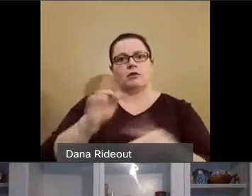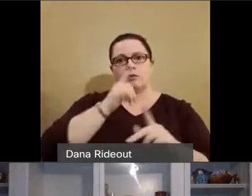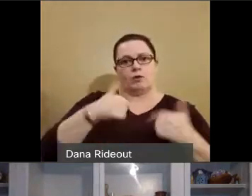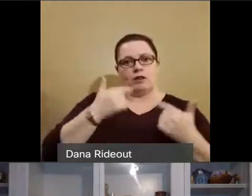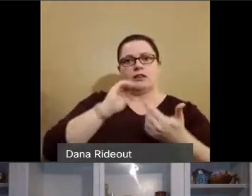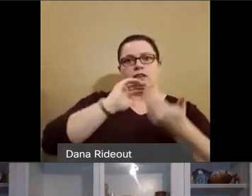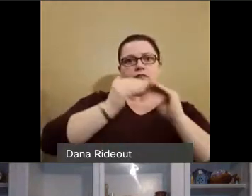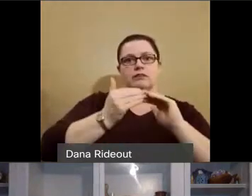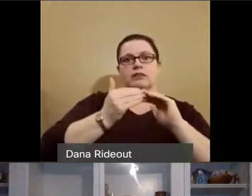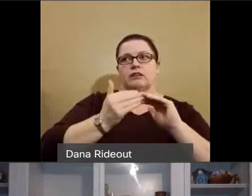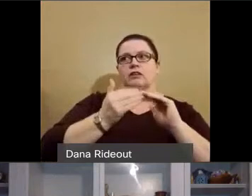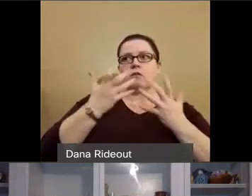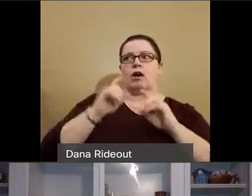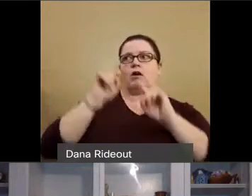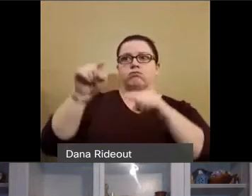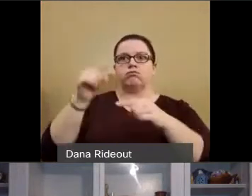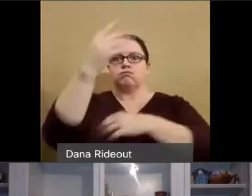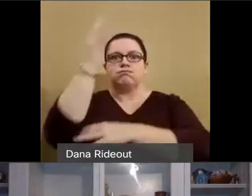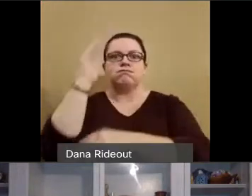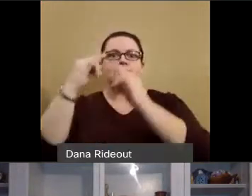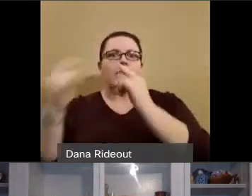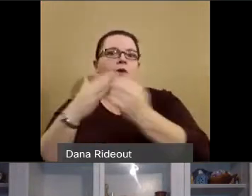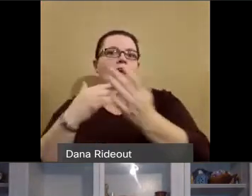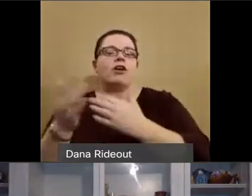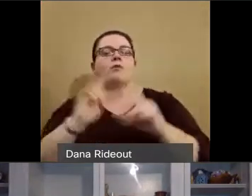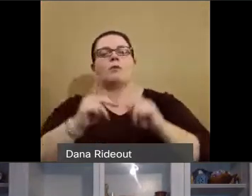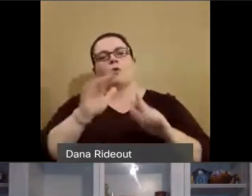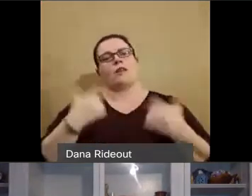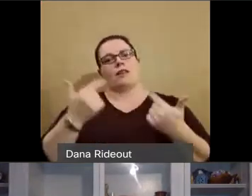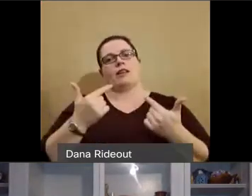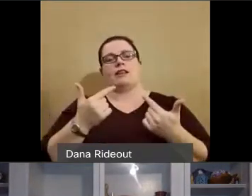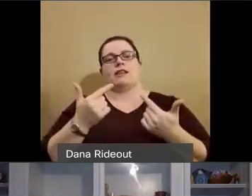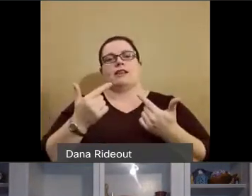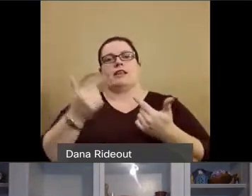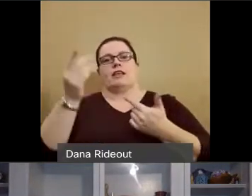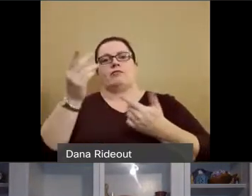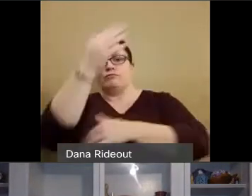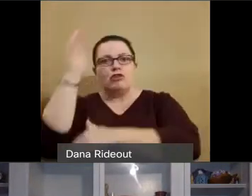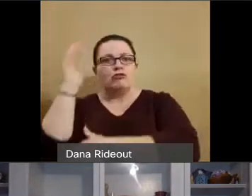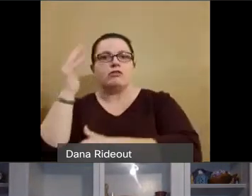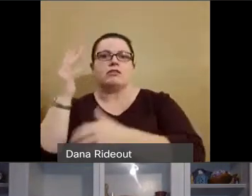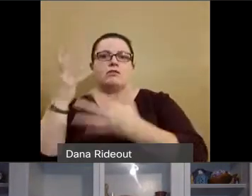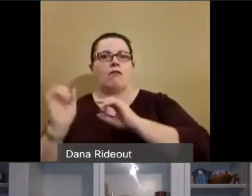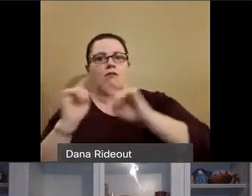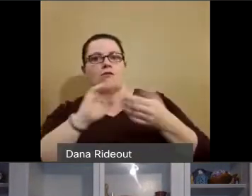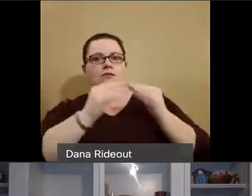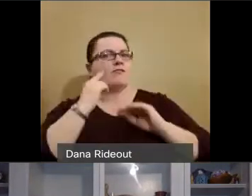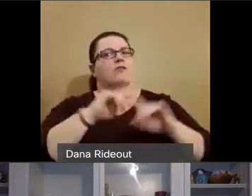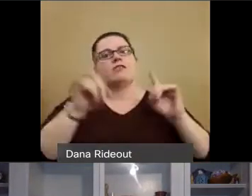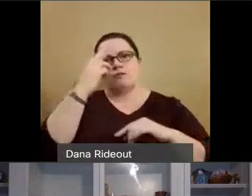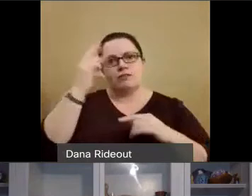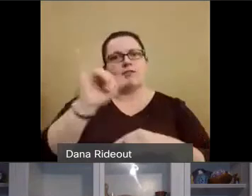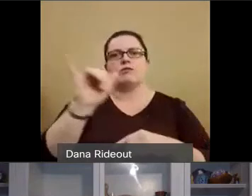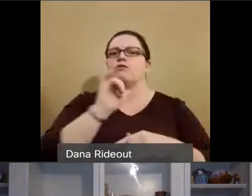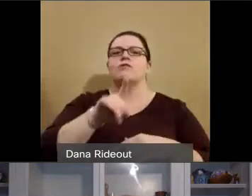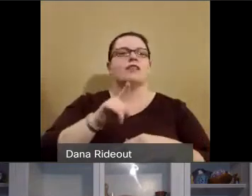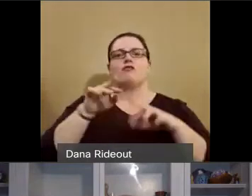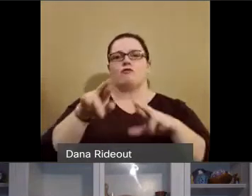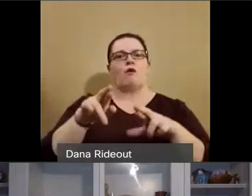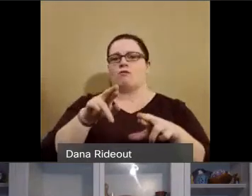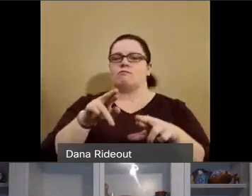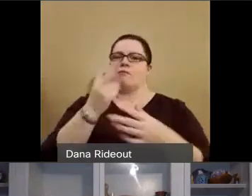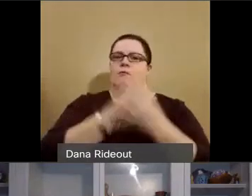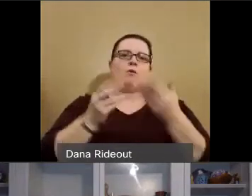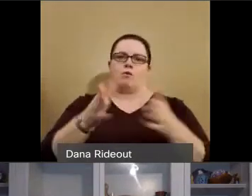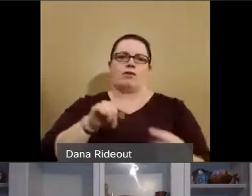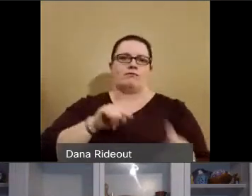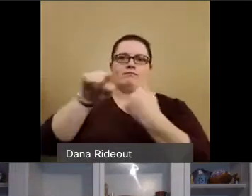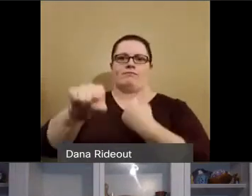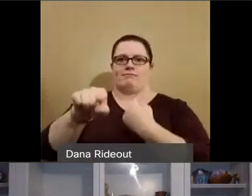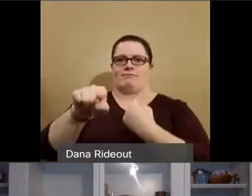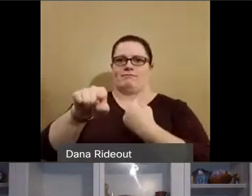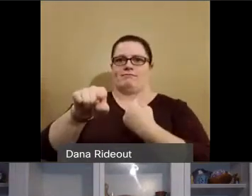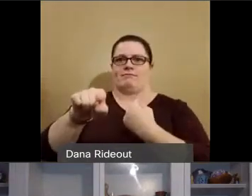Whether that's medical care, family also, tourism, any kind of those interested and economic benefits go both ways. So it's not as if there's a gate at 1 another that says all the benefits come from here and go to their.